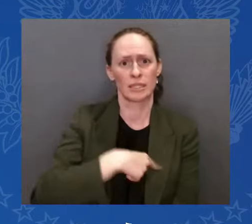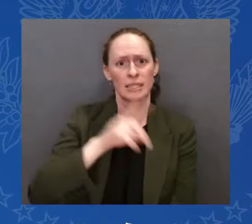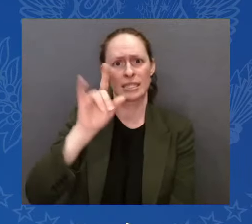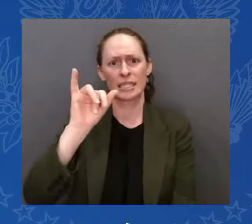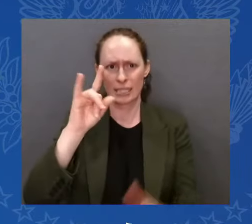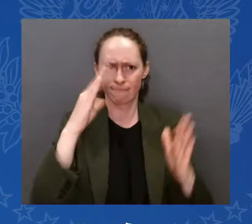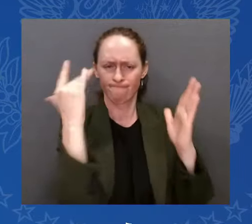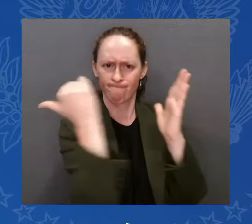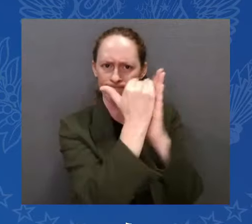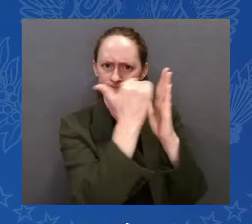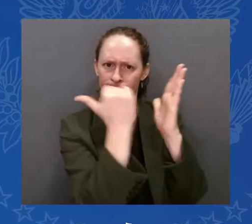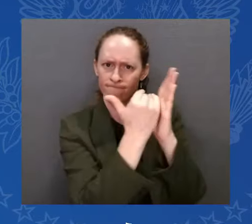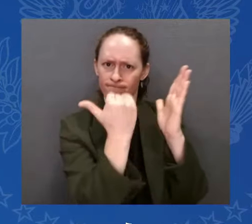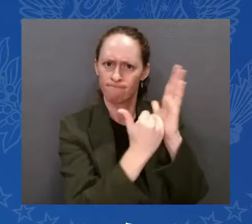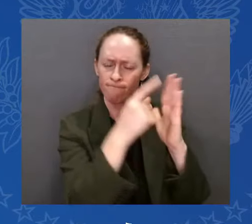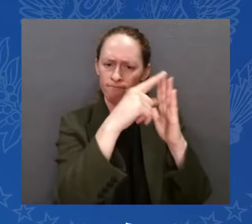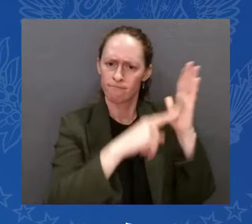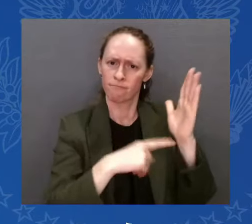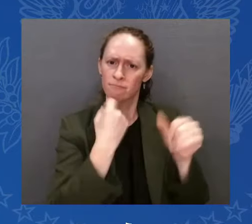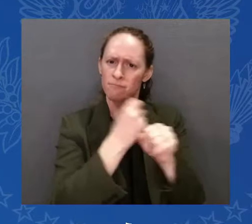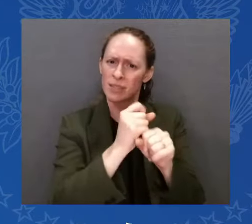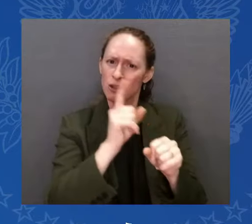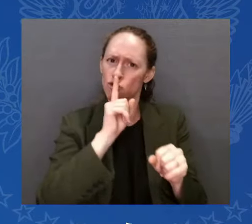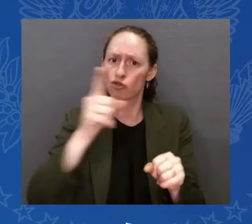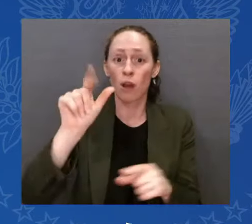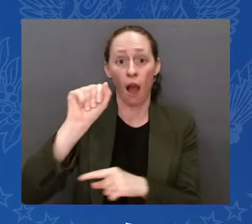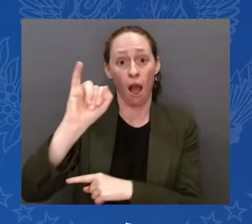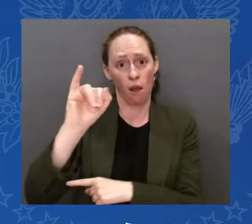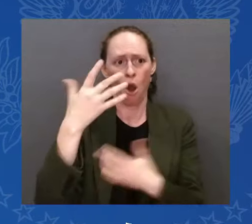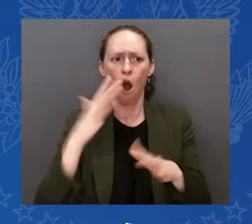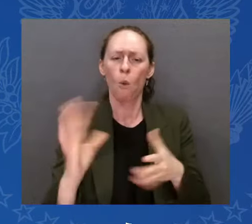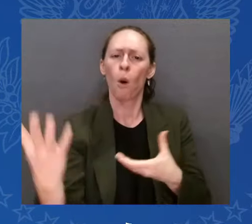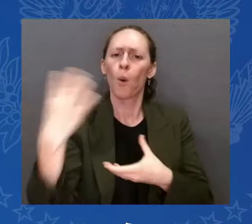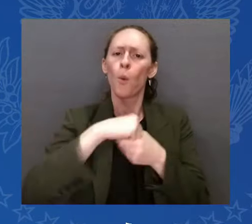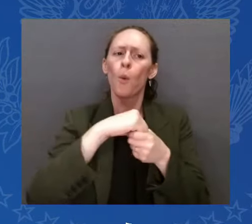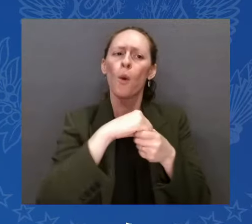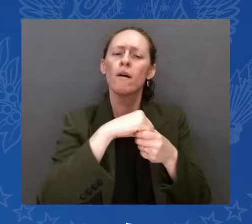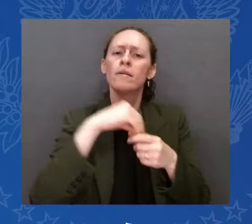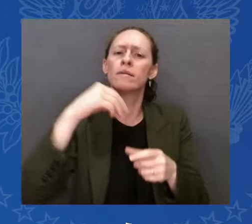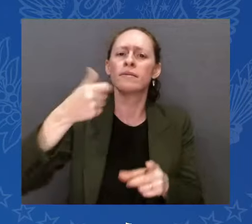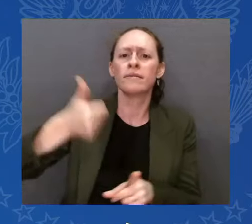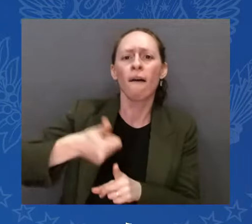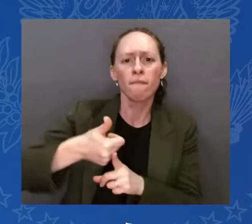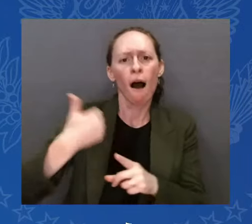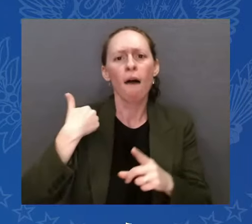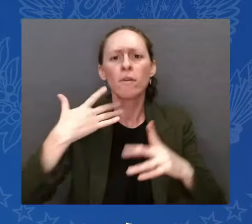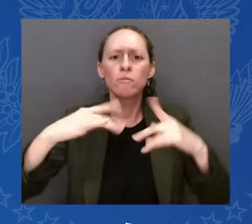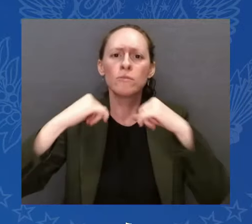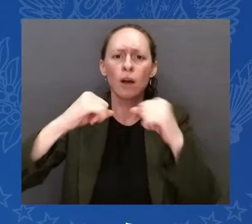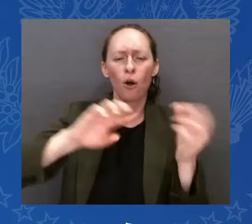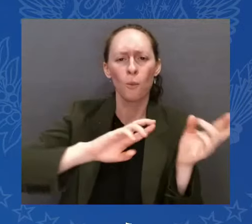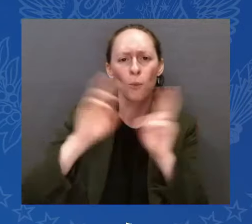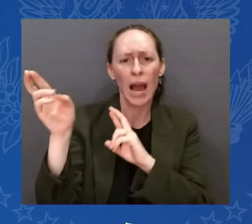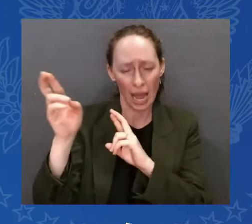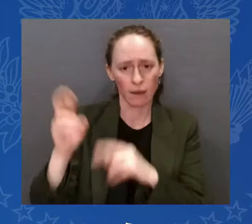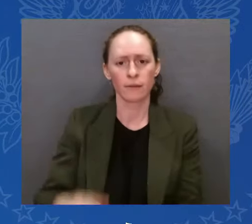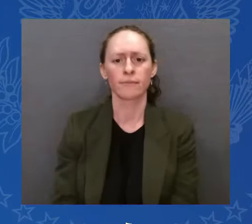to direct my Cabinet to root out bias in the design and use of AI. And in May, we announced a new strategy